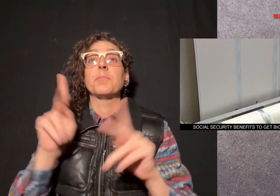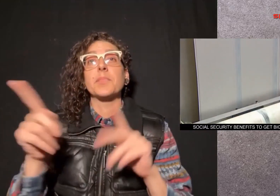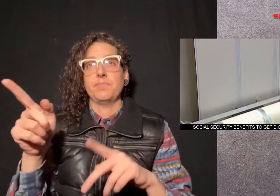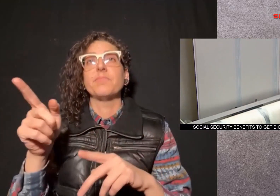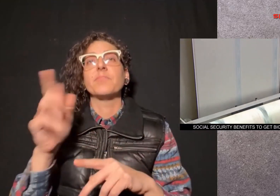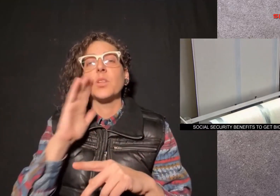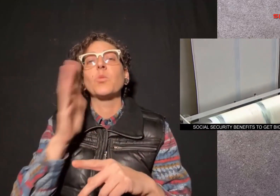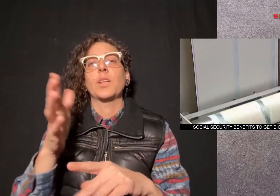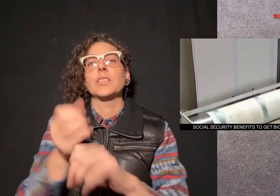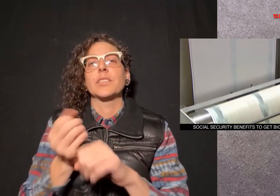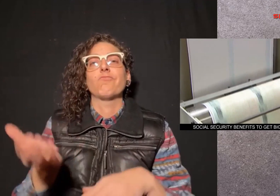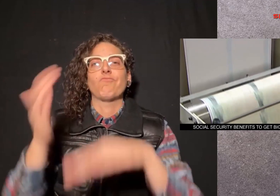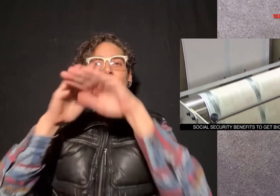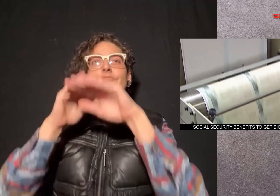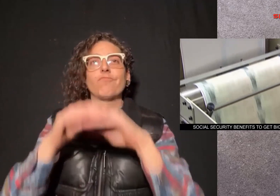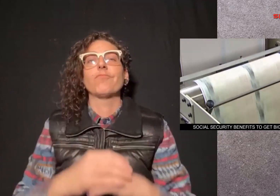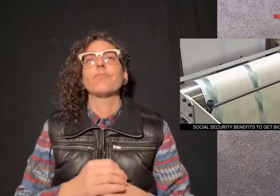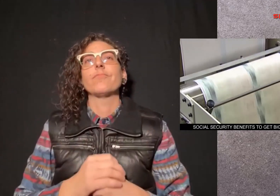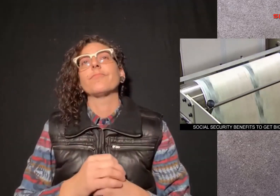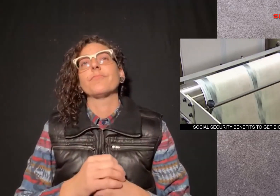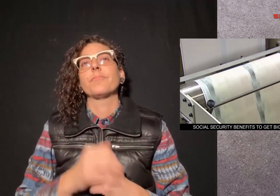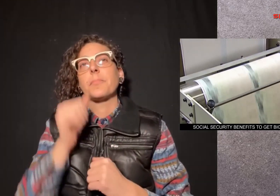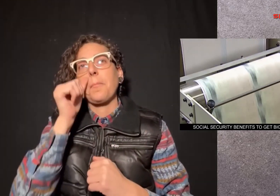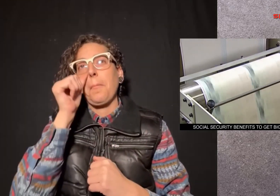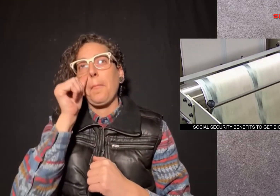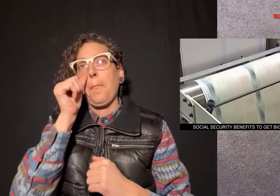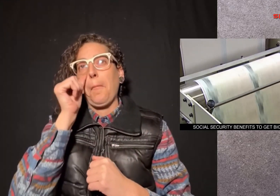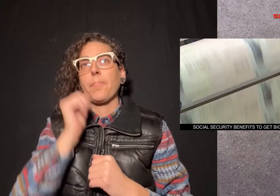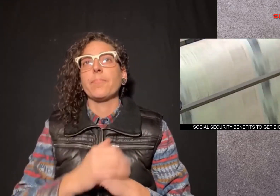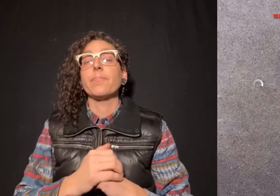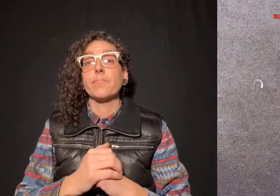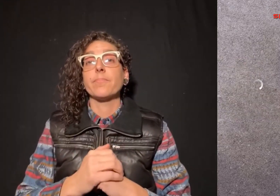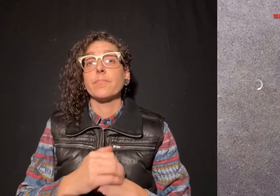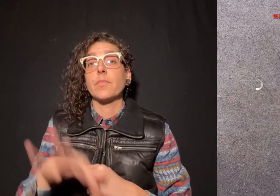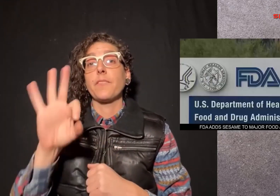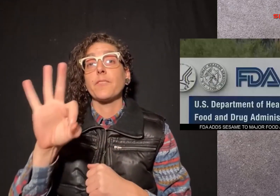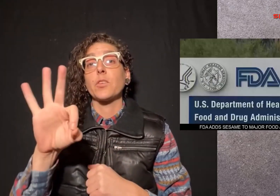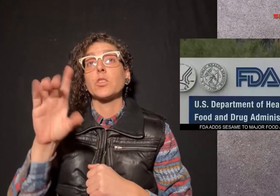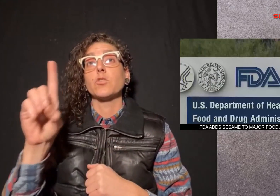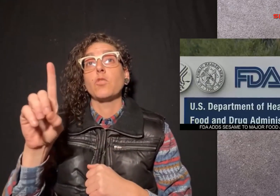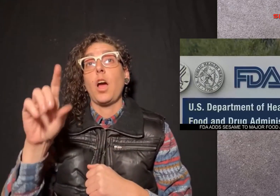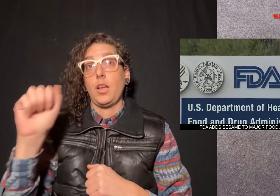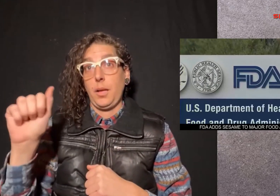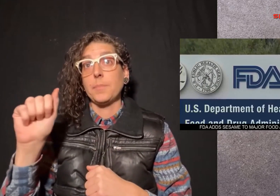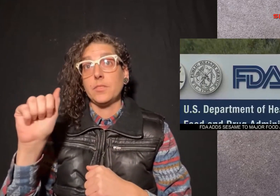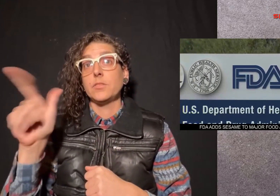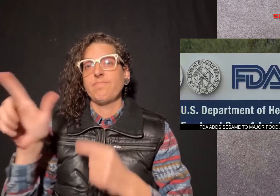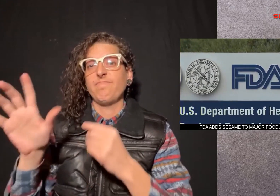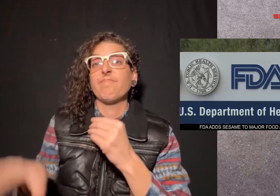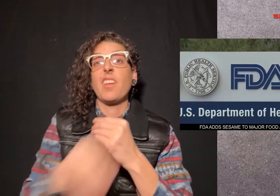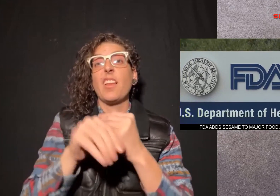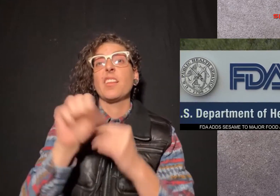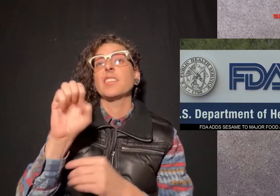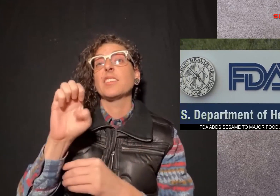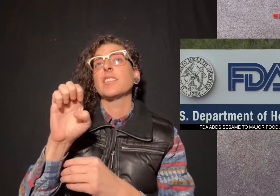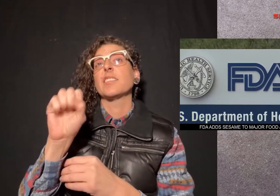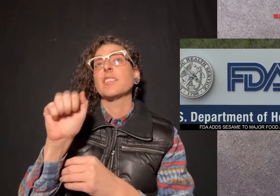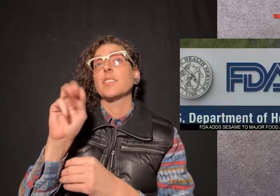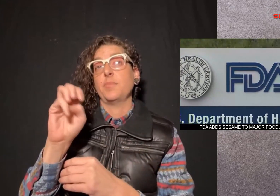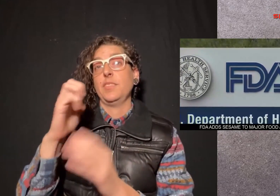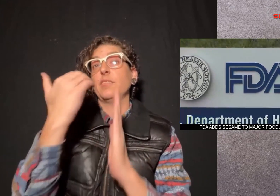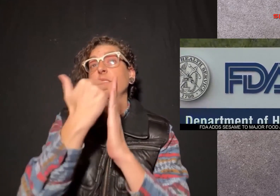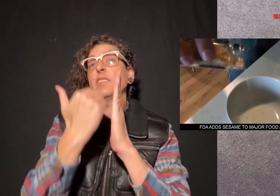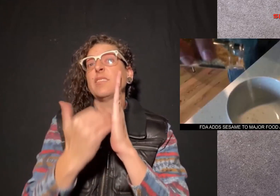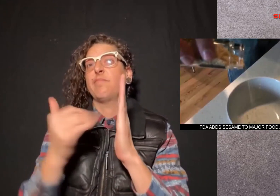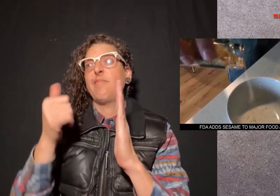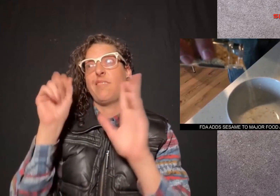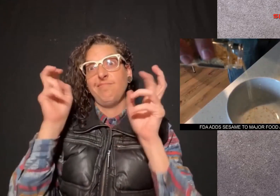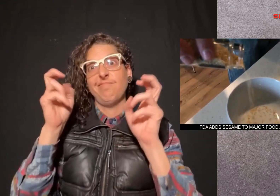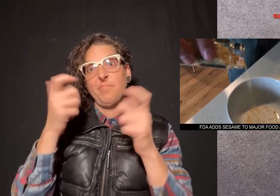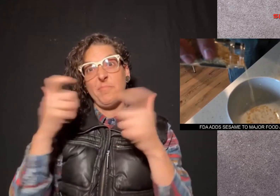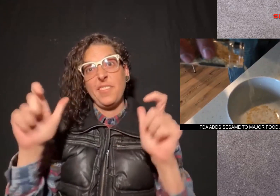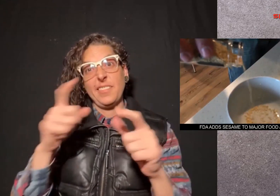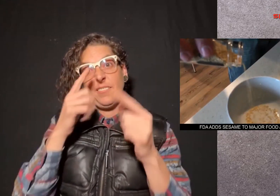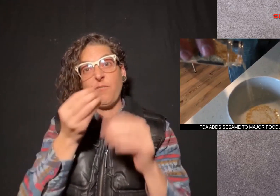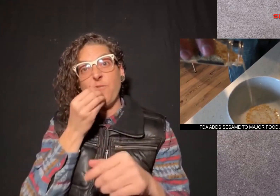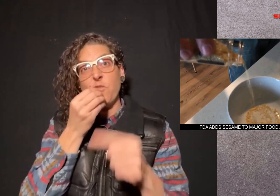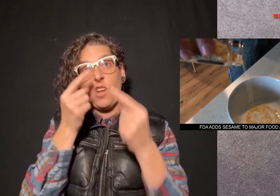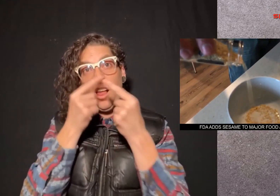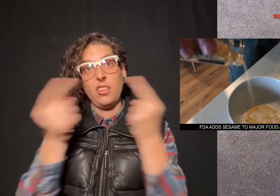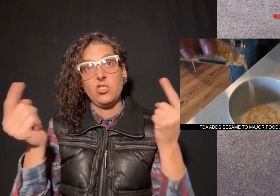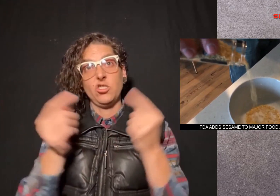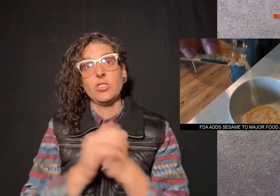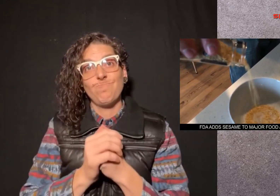the increase the Food and Drug Administration is adding